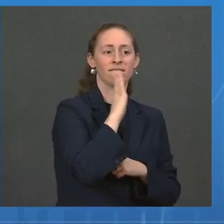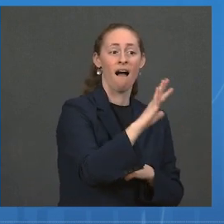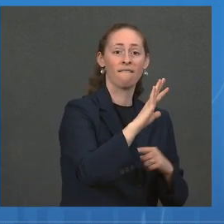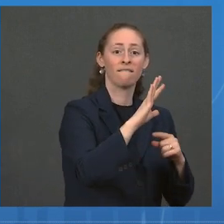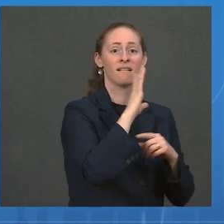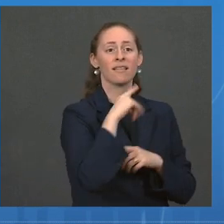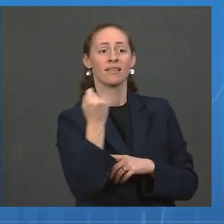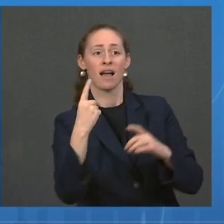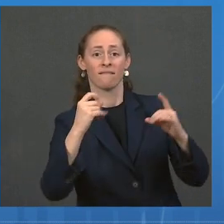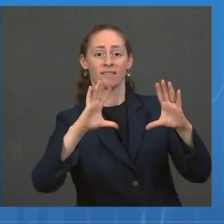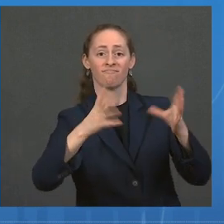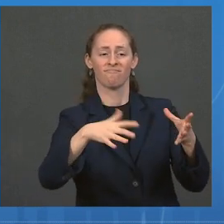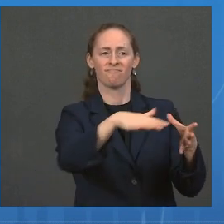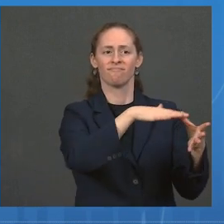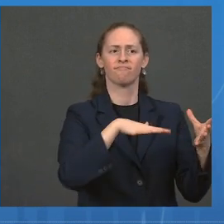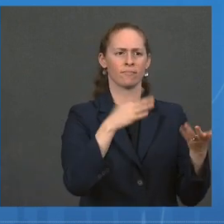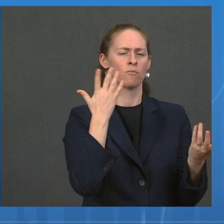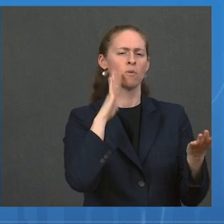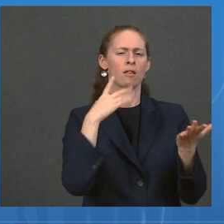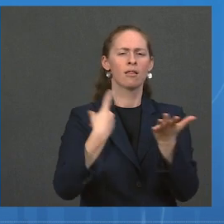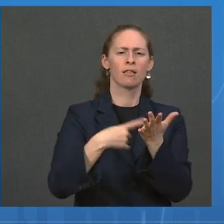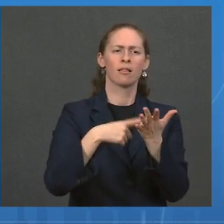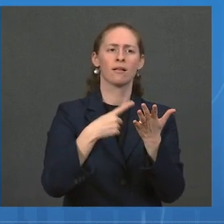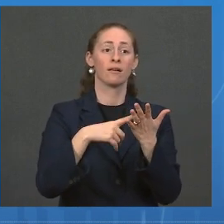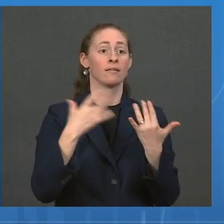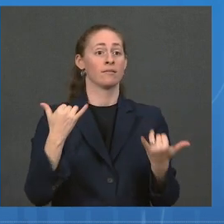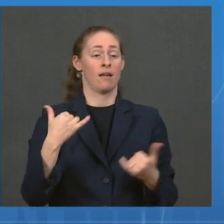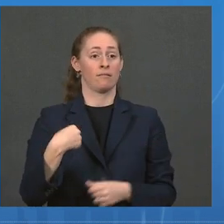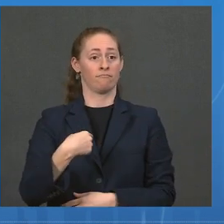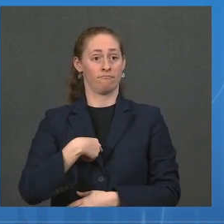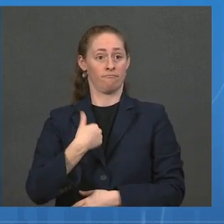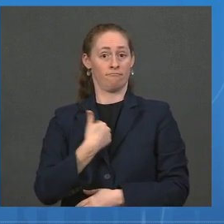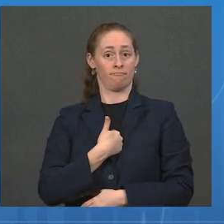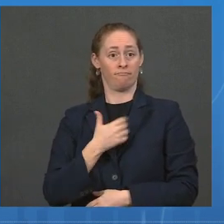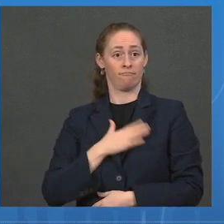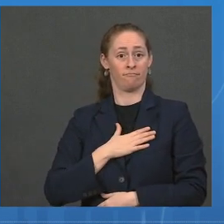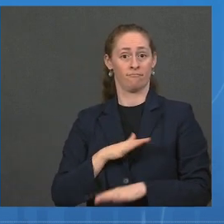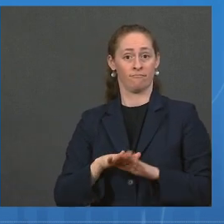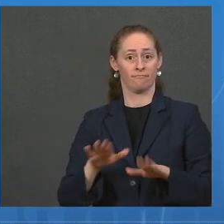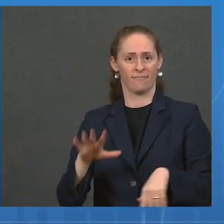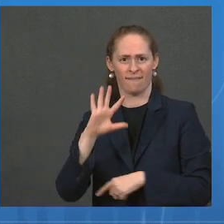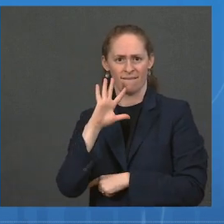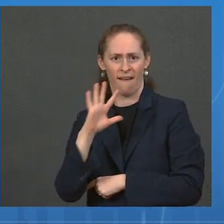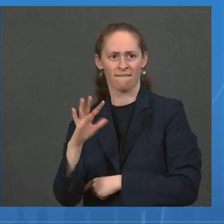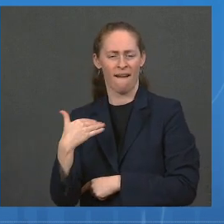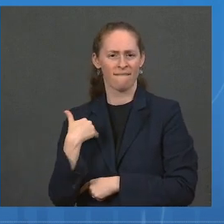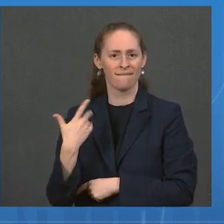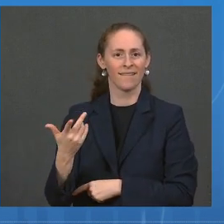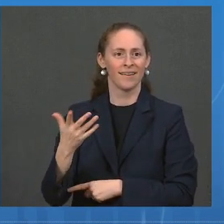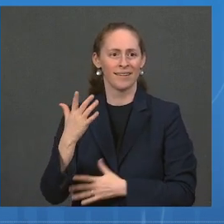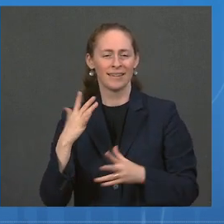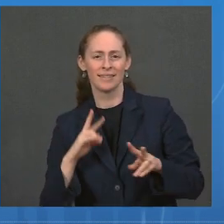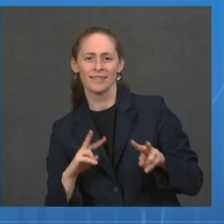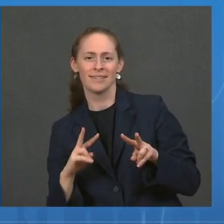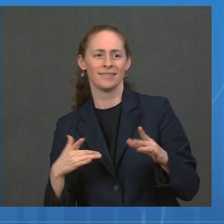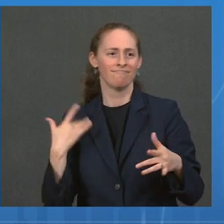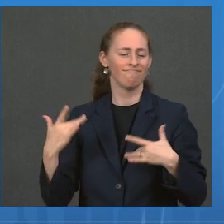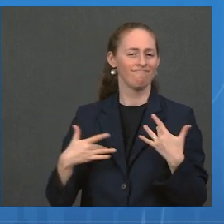And I will say that as a parent of a five-year-old, I'm anxiously awaiting their decision. I also know that many other parents across the country are as well.